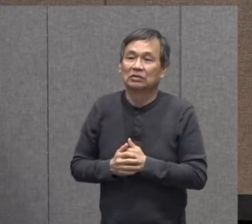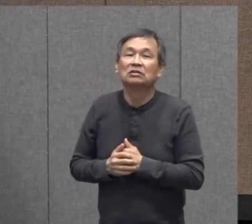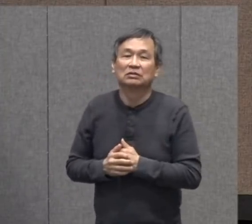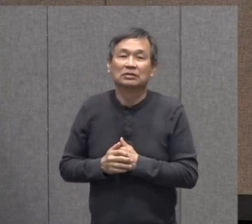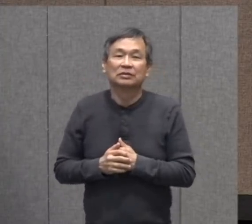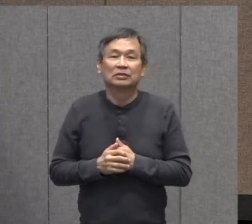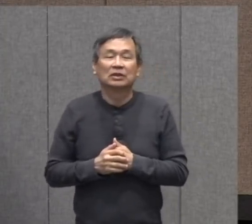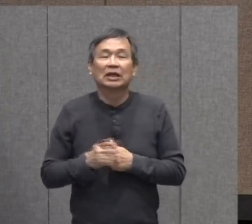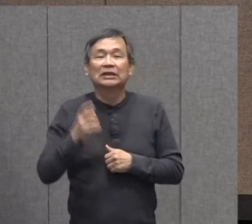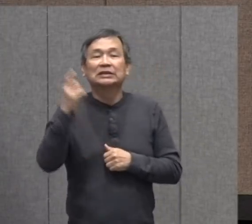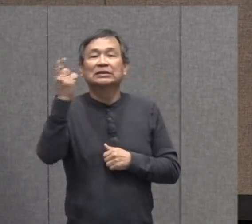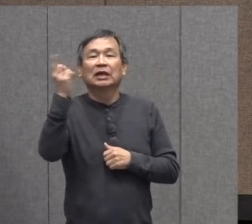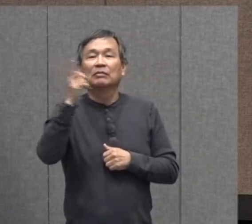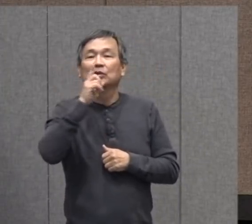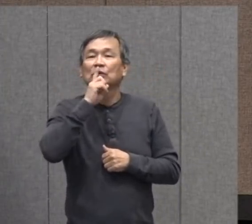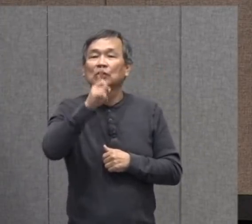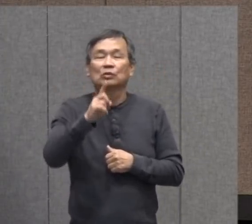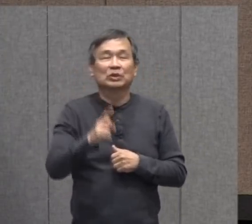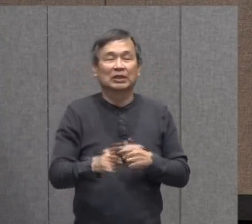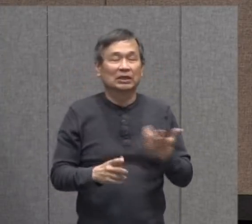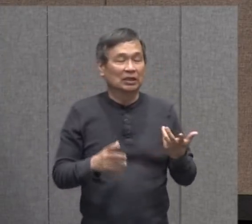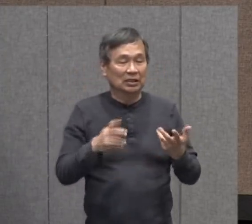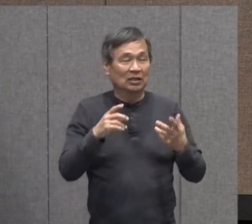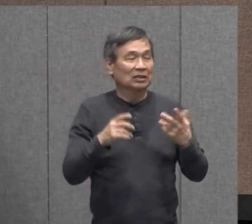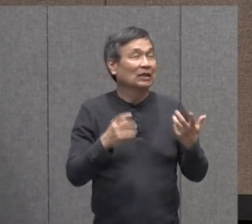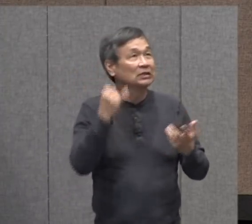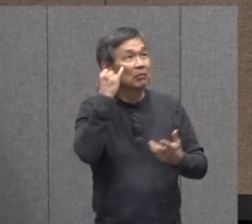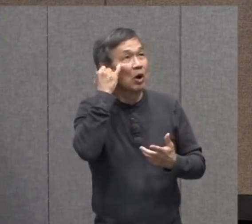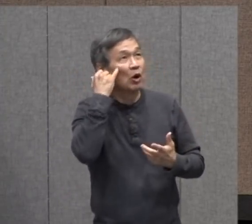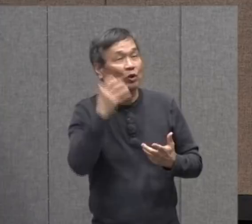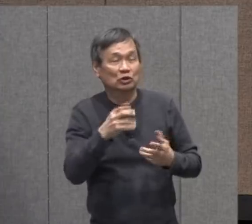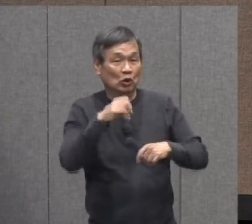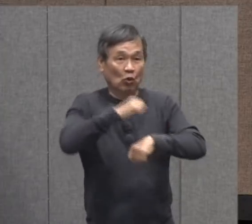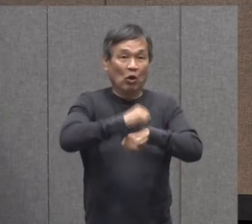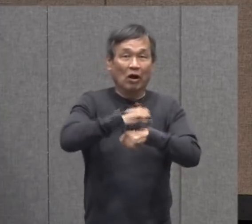Something that's really high up maybe a heavy rock